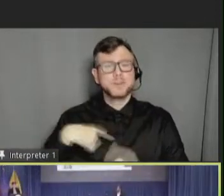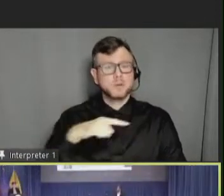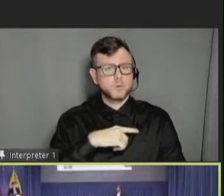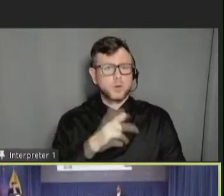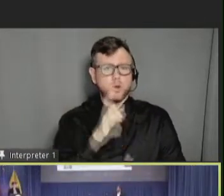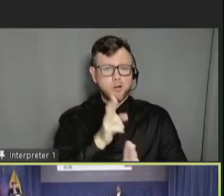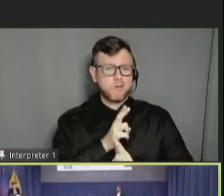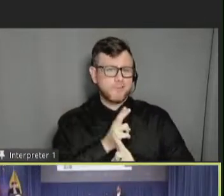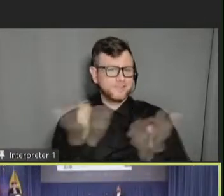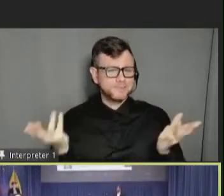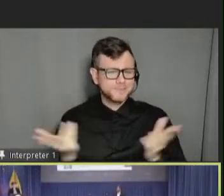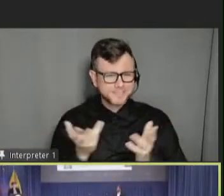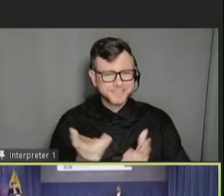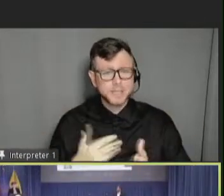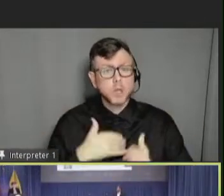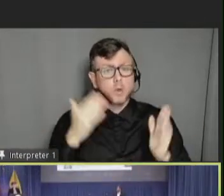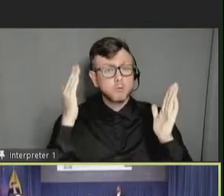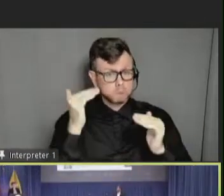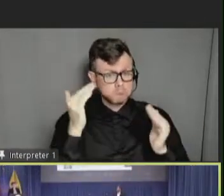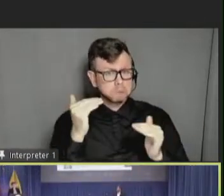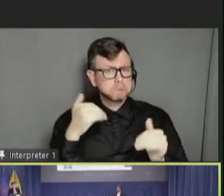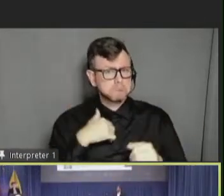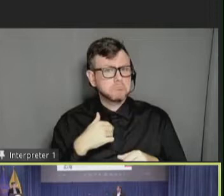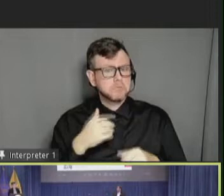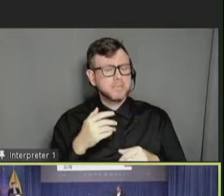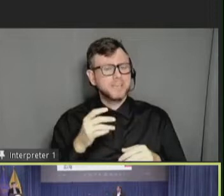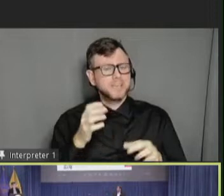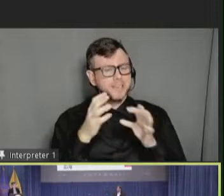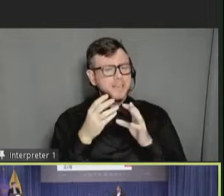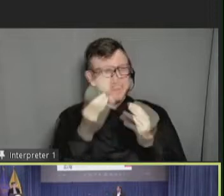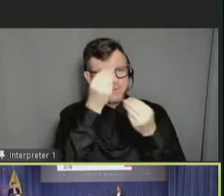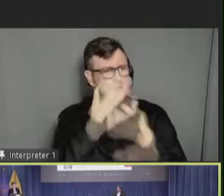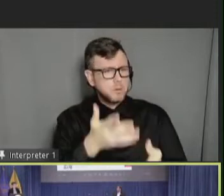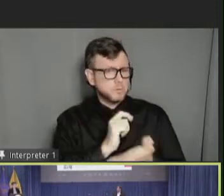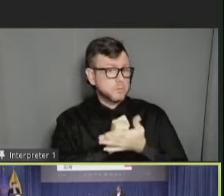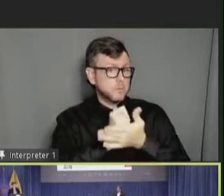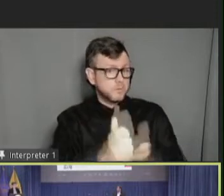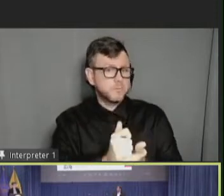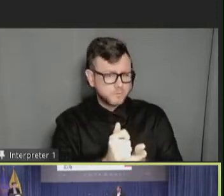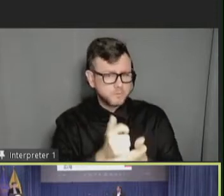here and hopeful that this information will be helpful to you as you try to make improvements